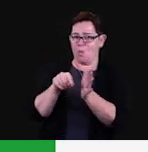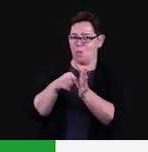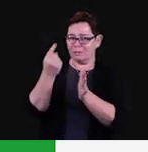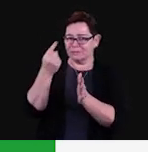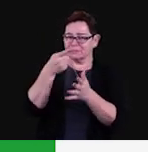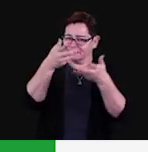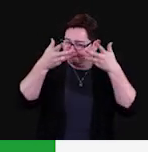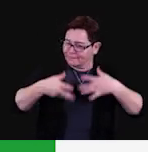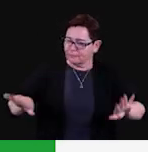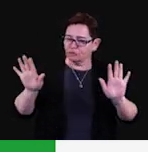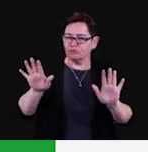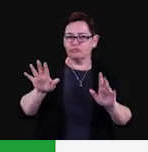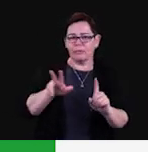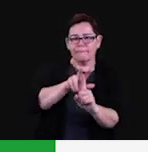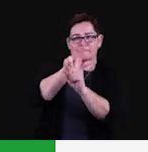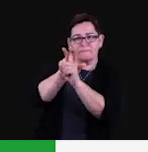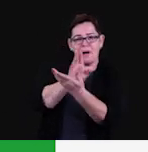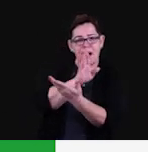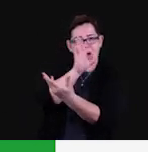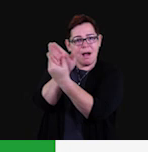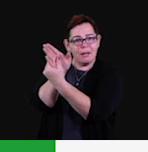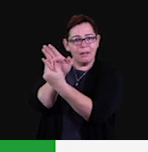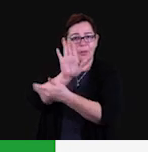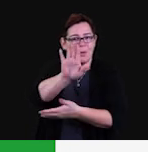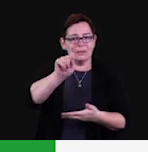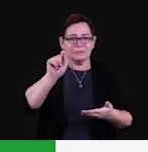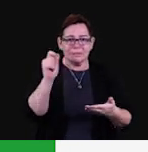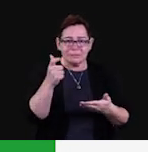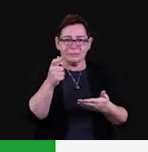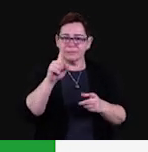your taxes for the first time and receive your notice of assessment.